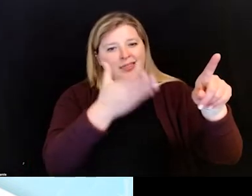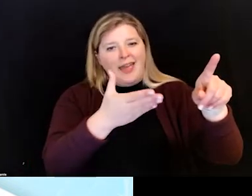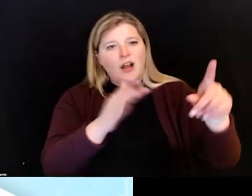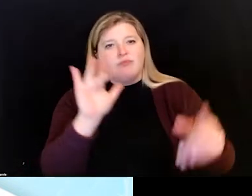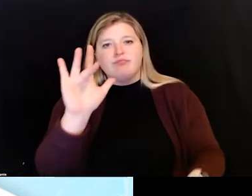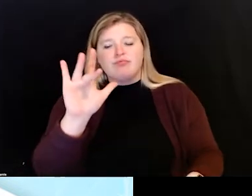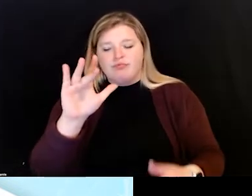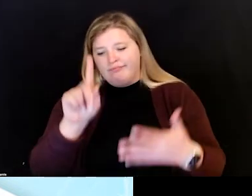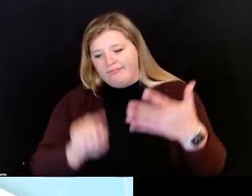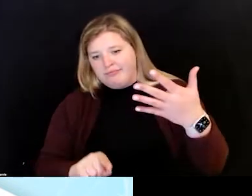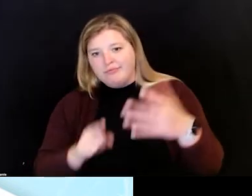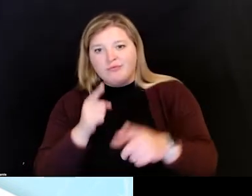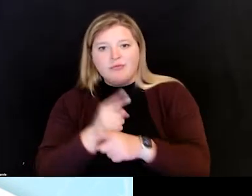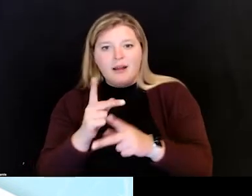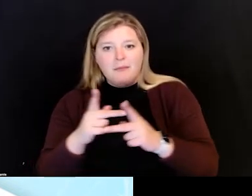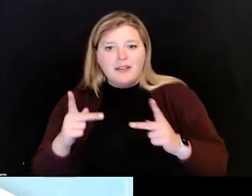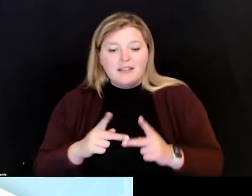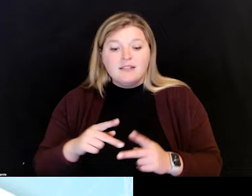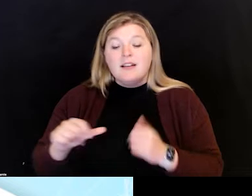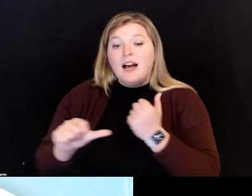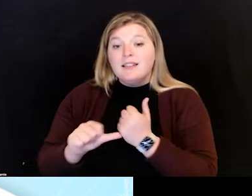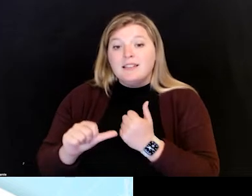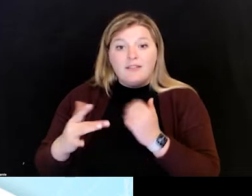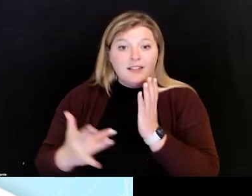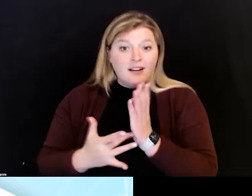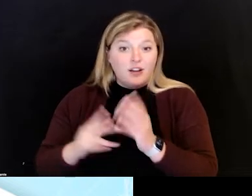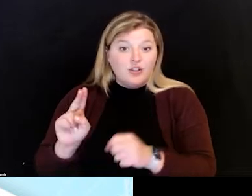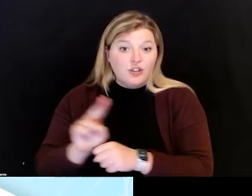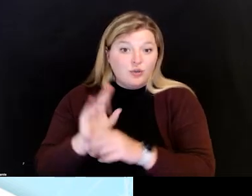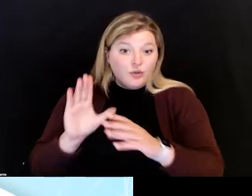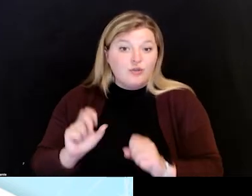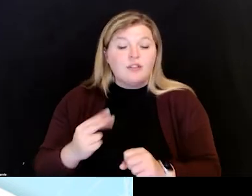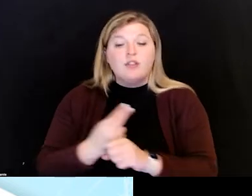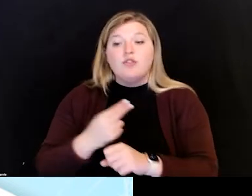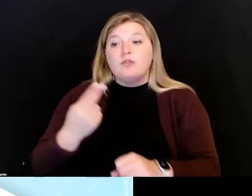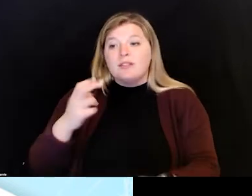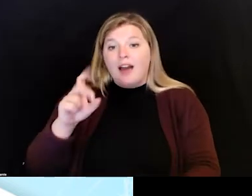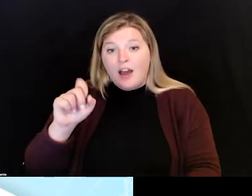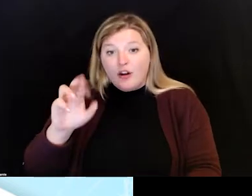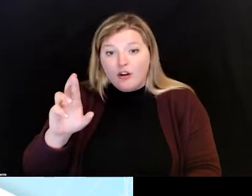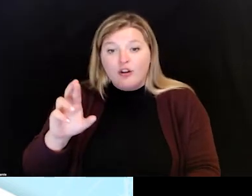Assistive technology users can use headings like an outline to navigate through your document.